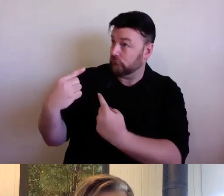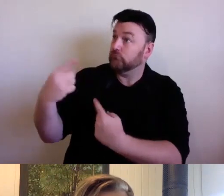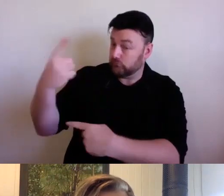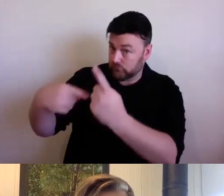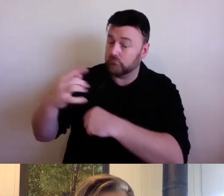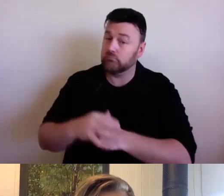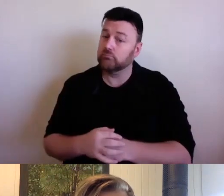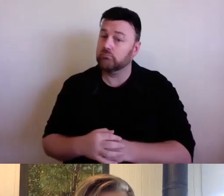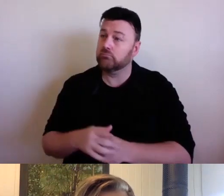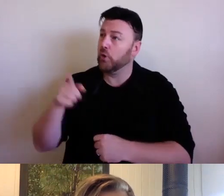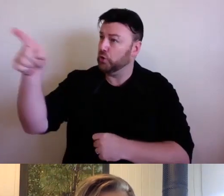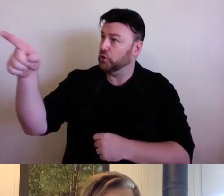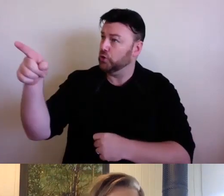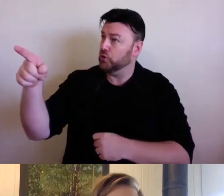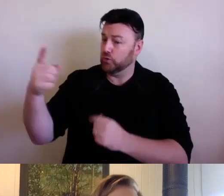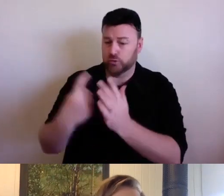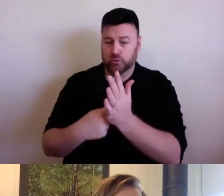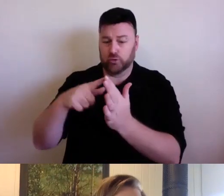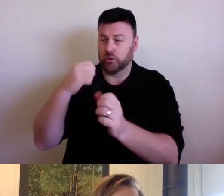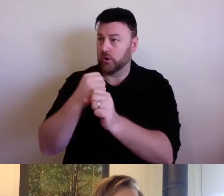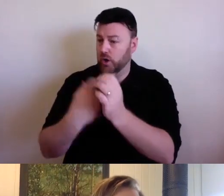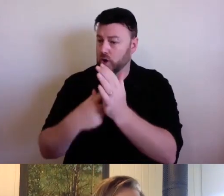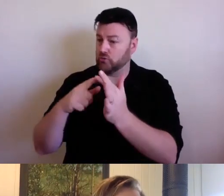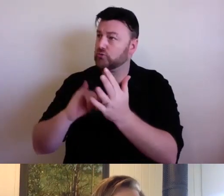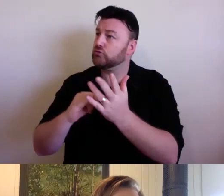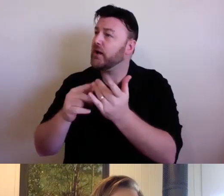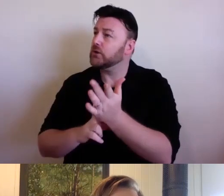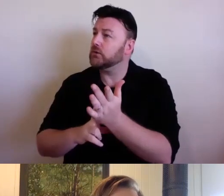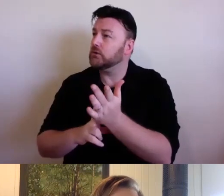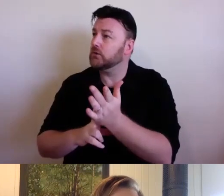these regressions be tolerated and why. So if you think about the app,